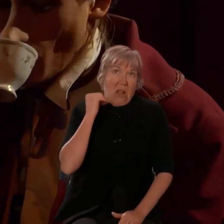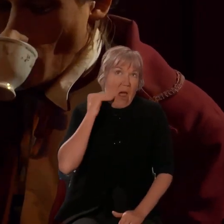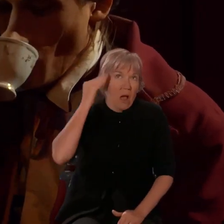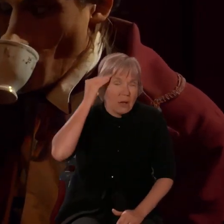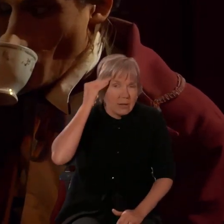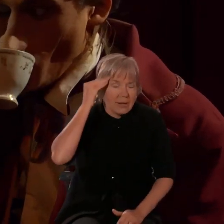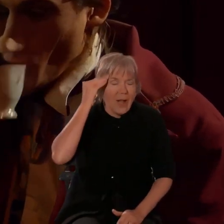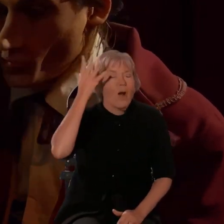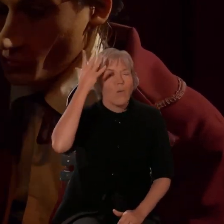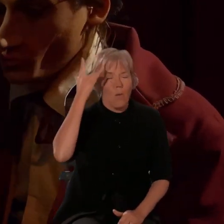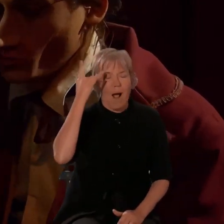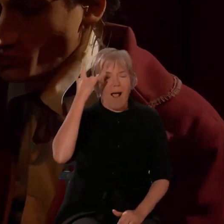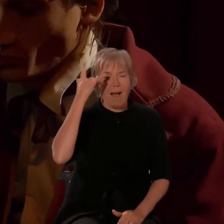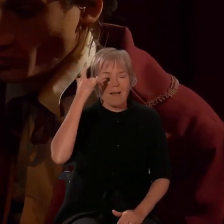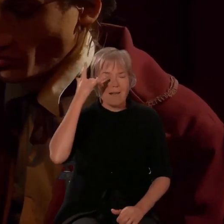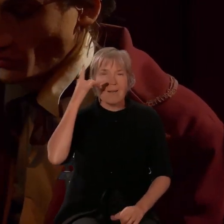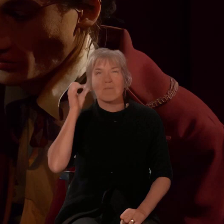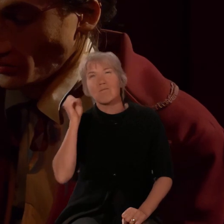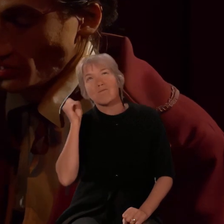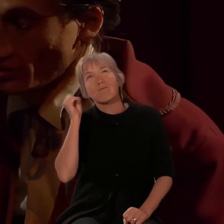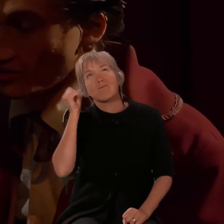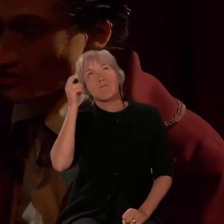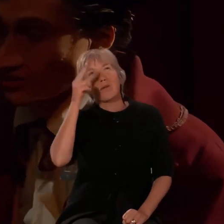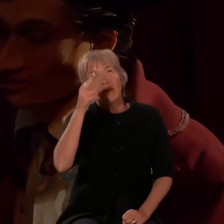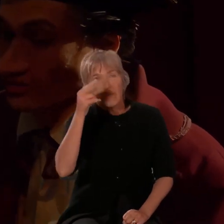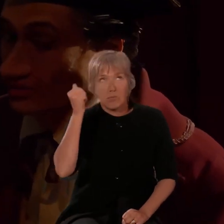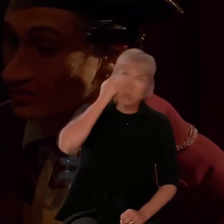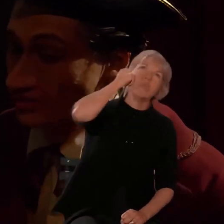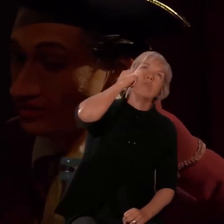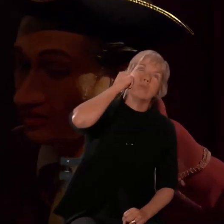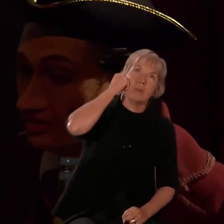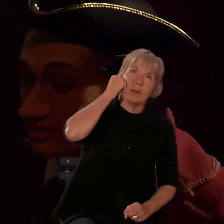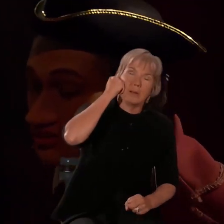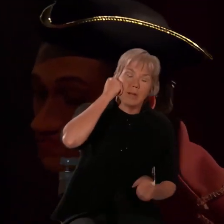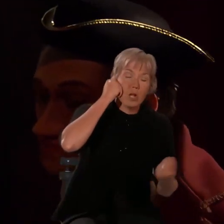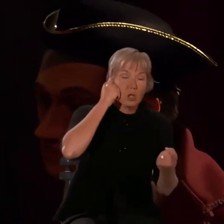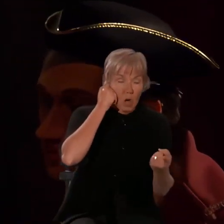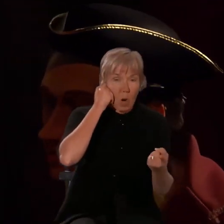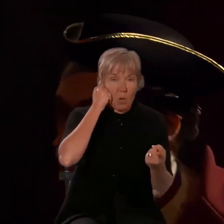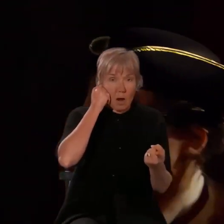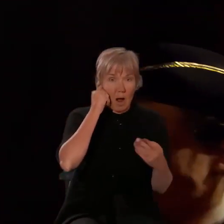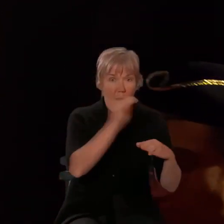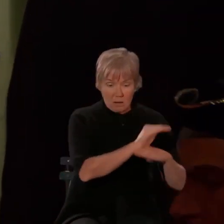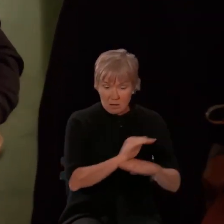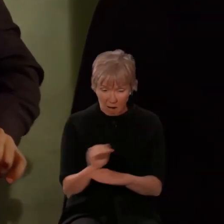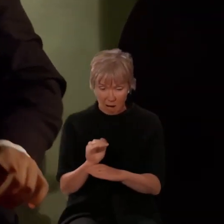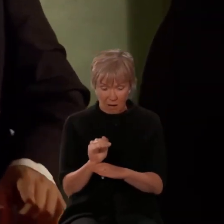And every night, he rides in search of a new head to replace the one that's missing.